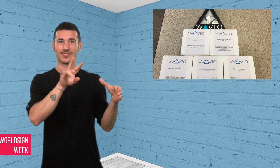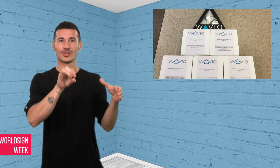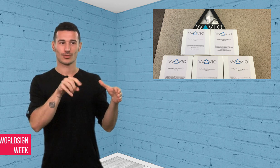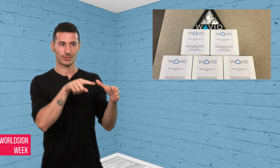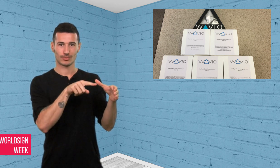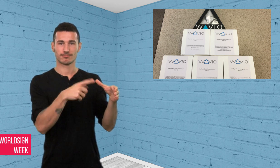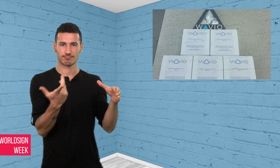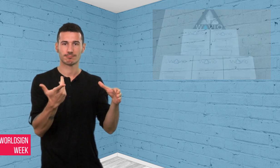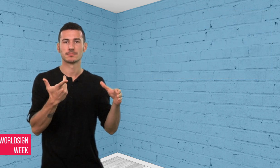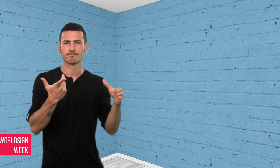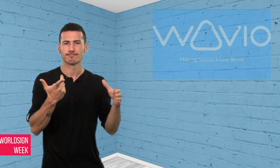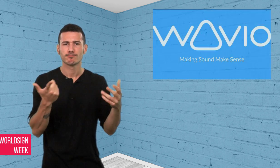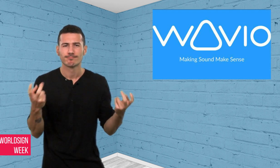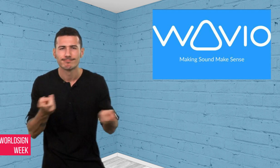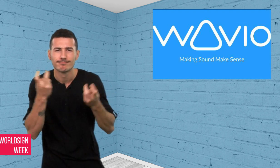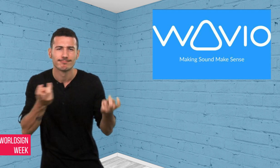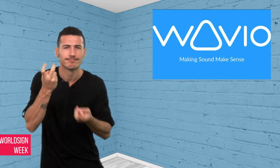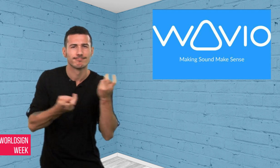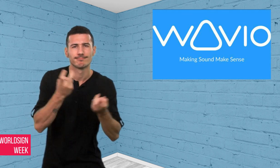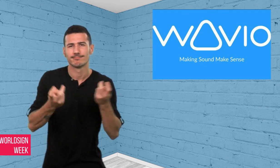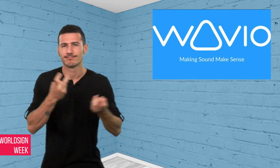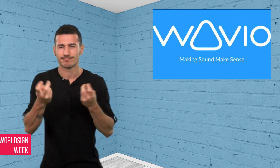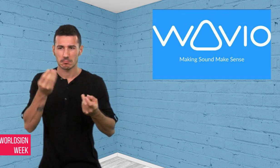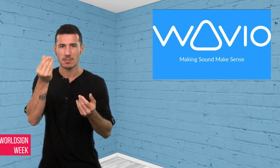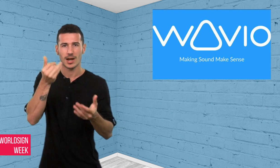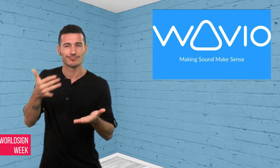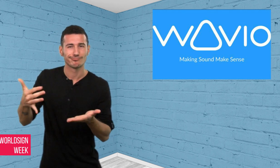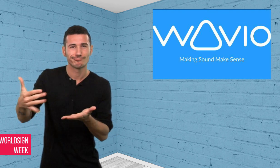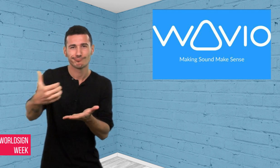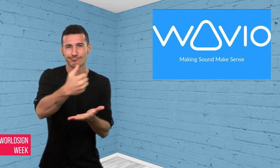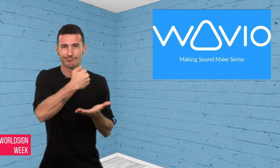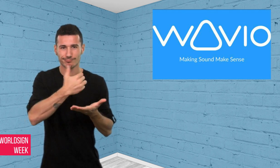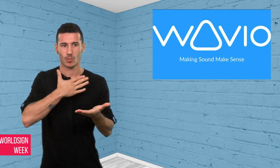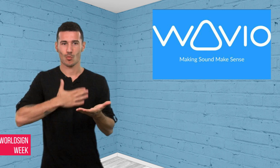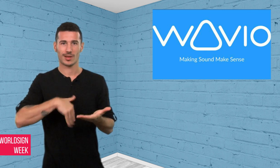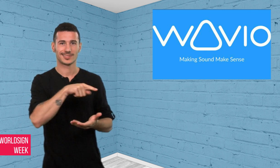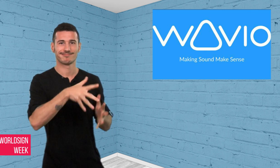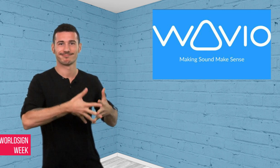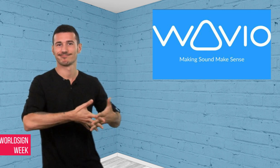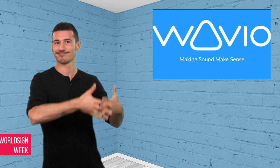They are still trying to kick off the